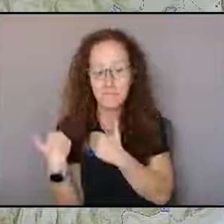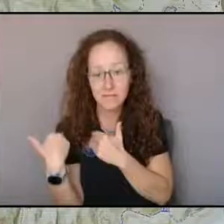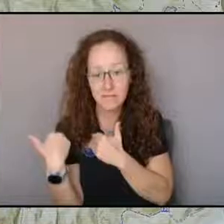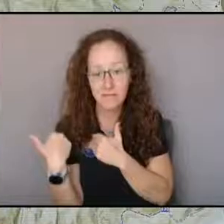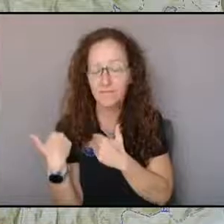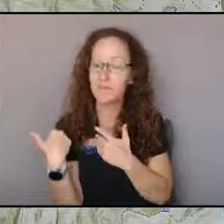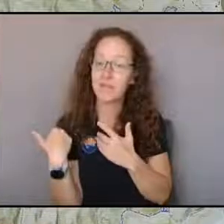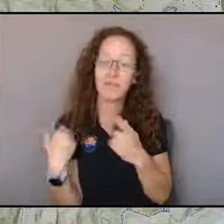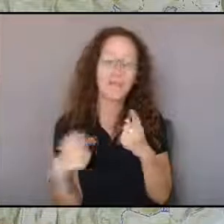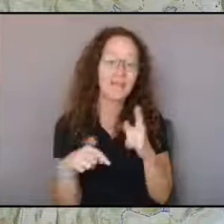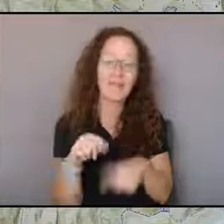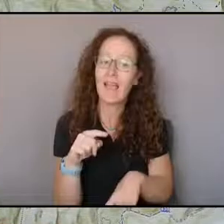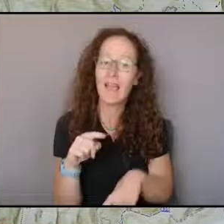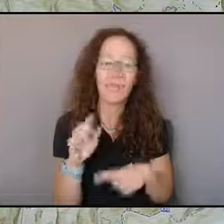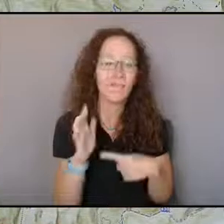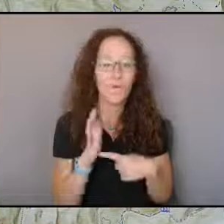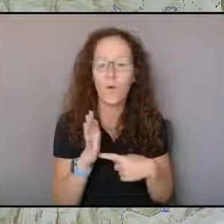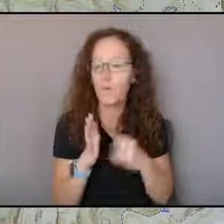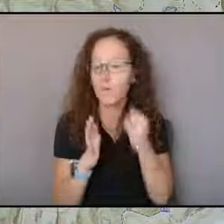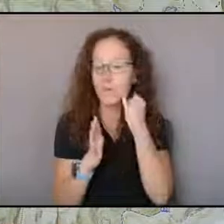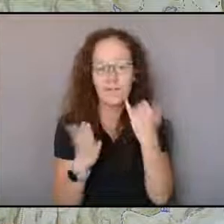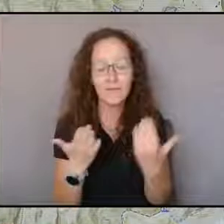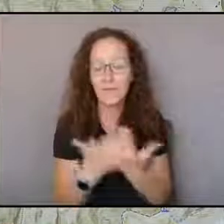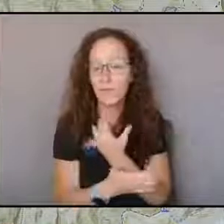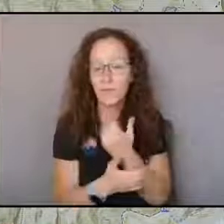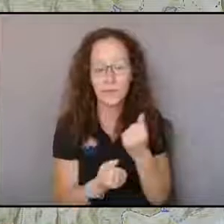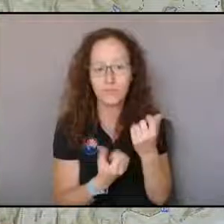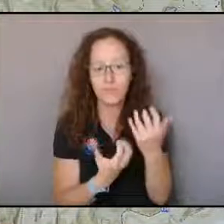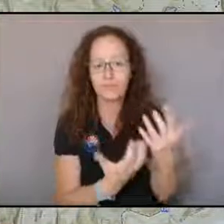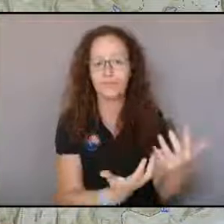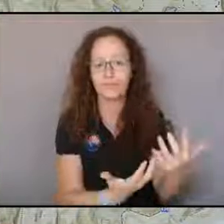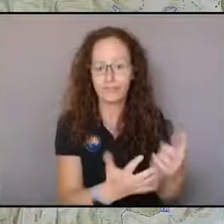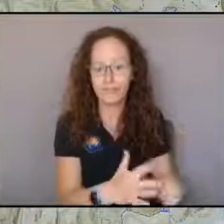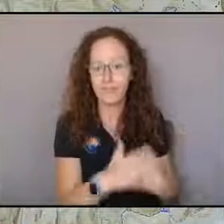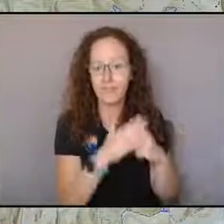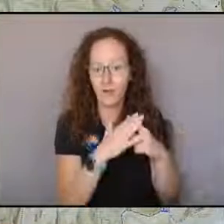CAN'T AFFORD A NEW FIRE START. WE HAVE 2900 PERSONNEL